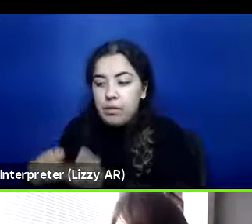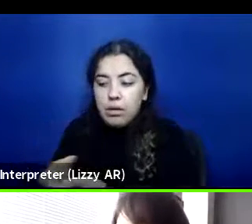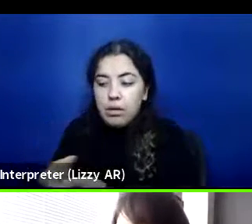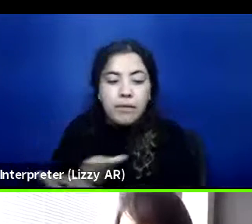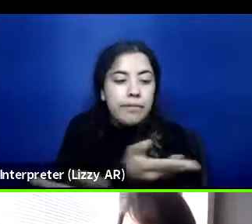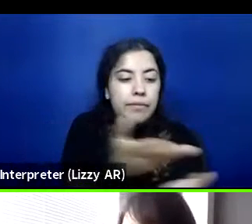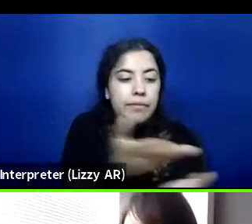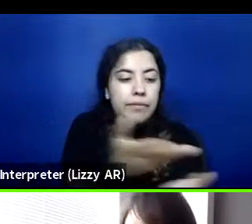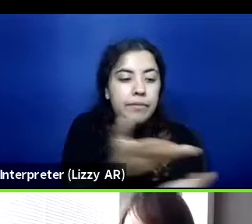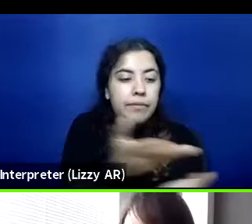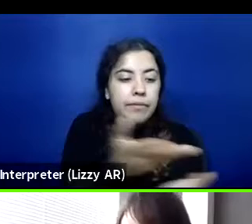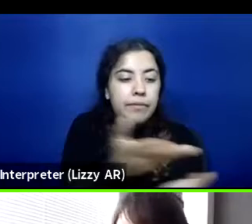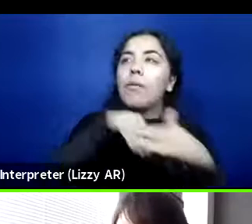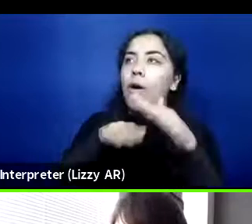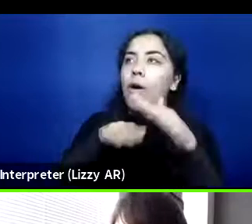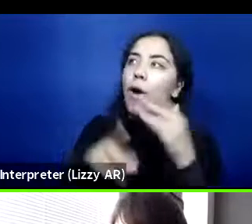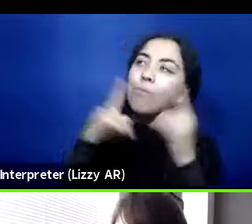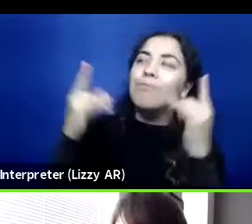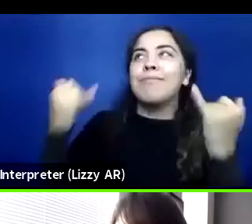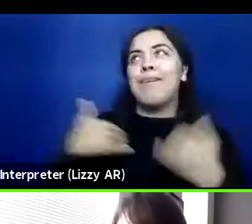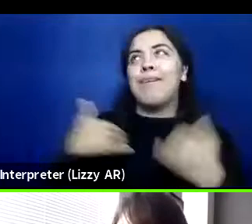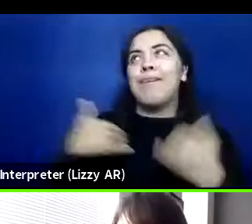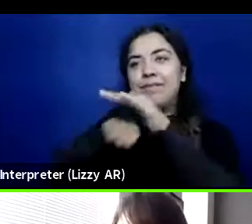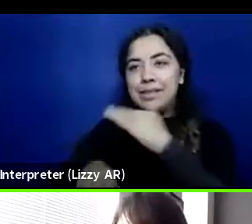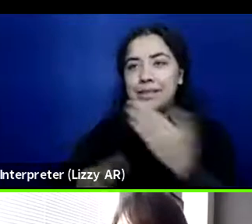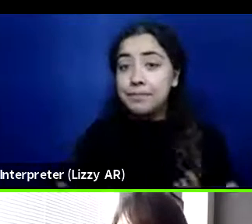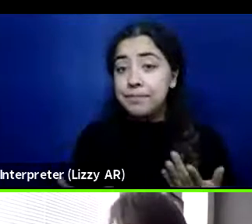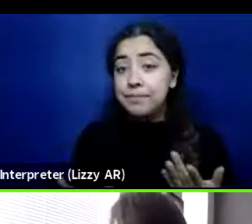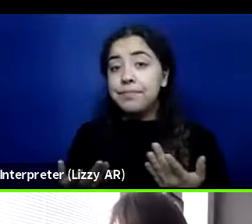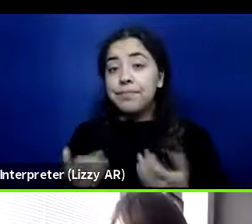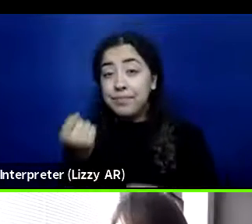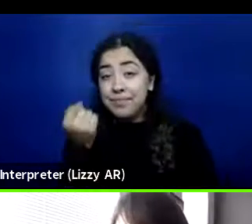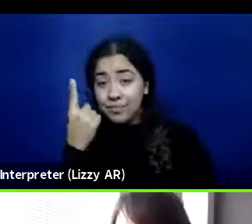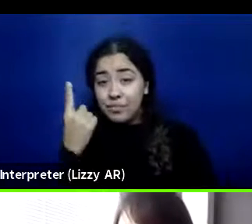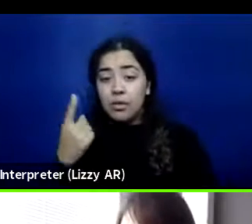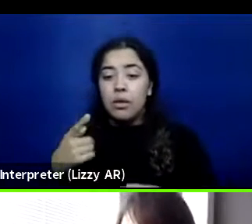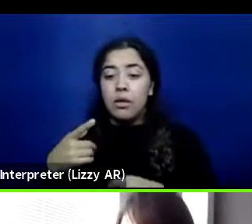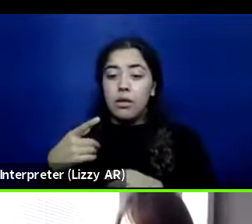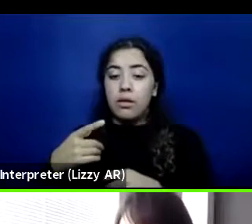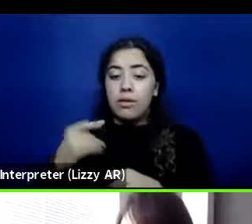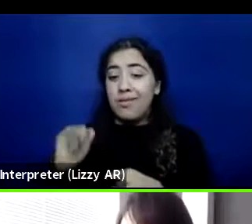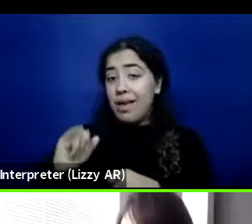And then once you deploy those devices, there is a real need for digital literacy skills